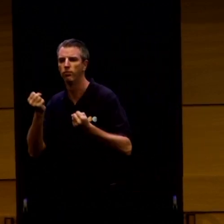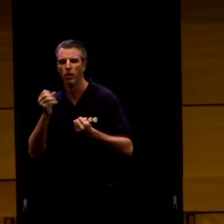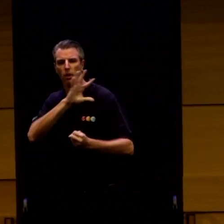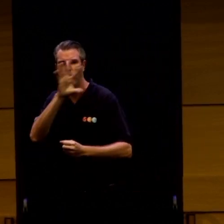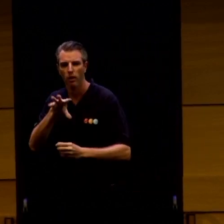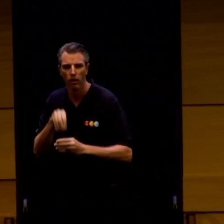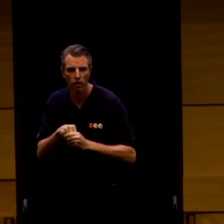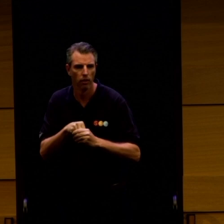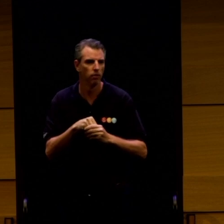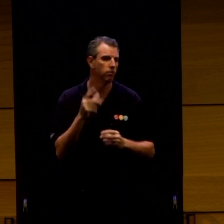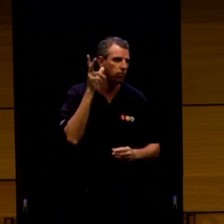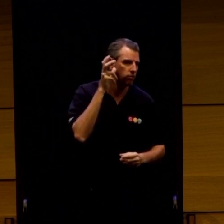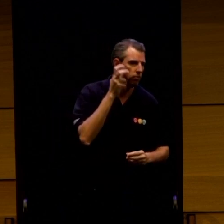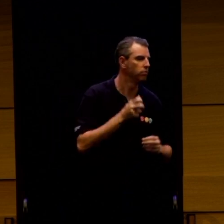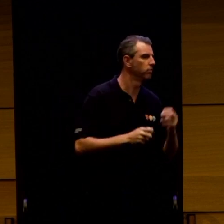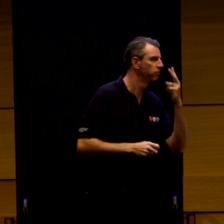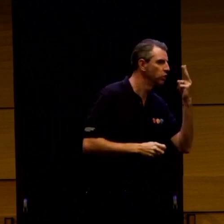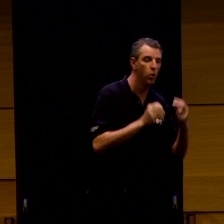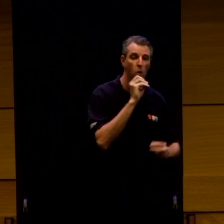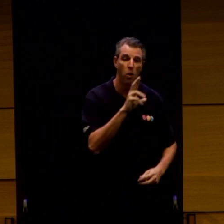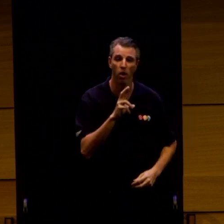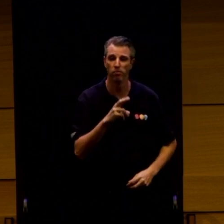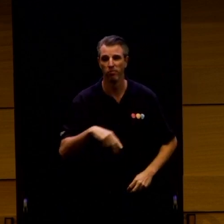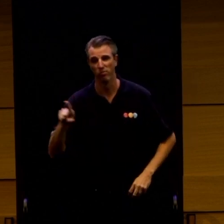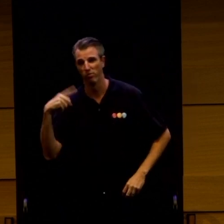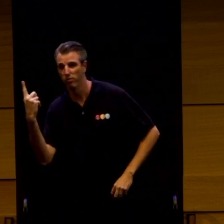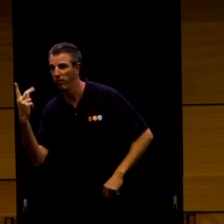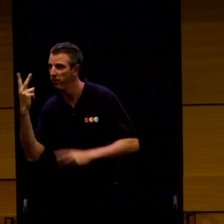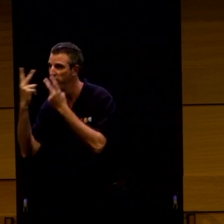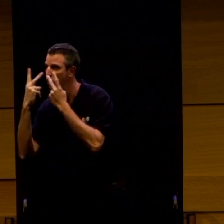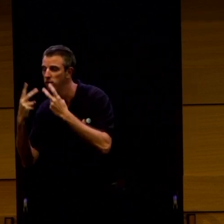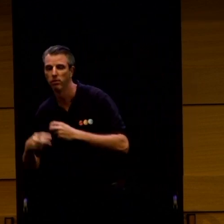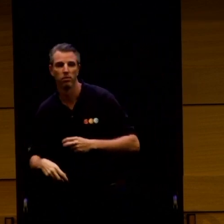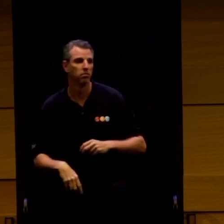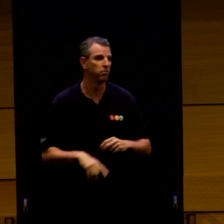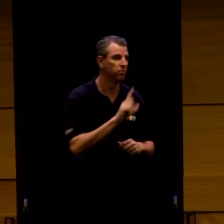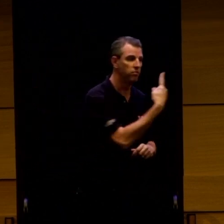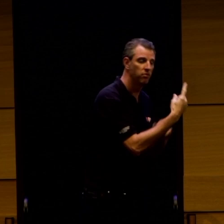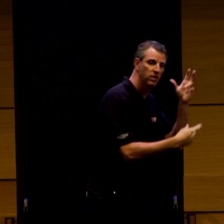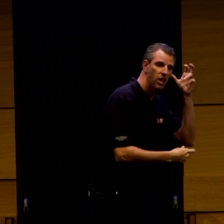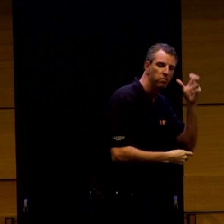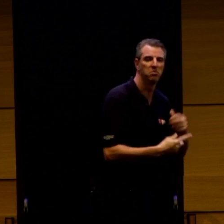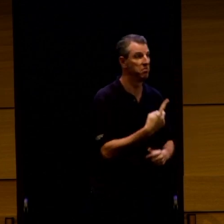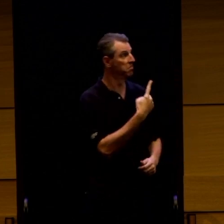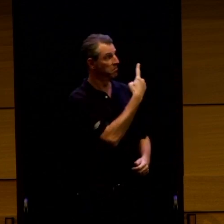Music can be a combination of sounds with visuals, sounds with signs or